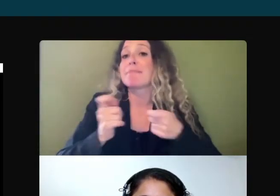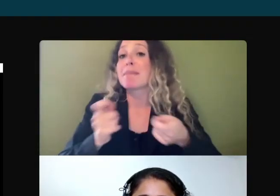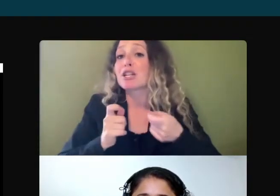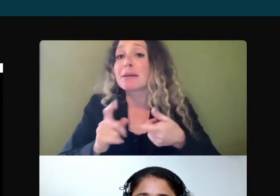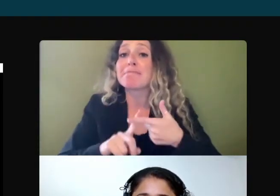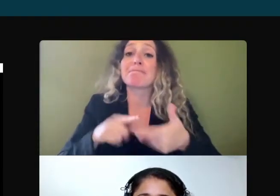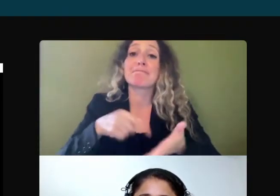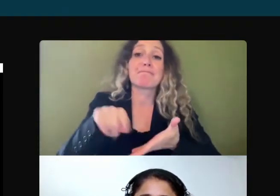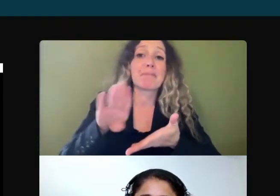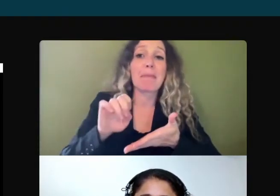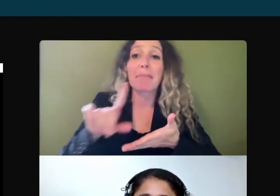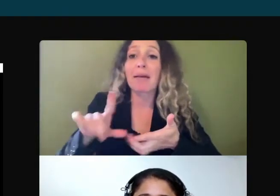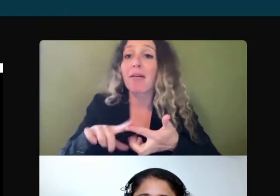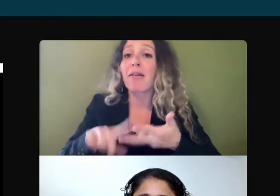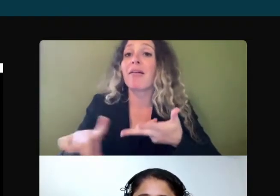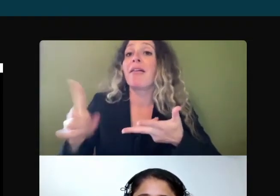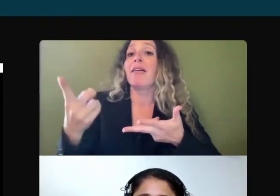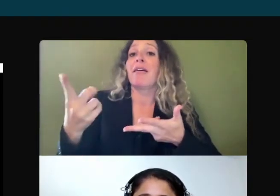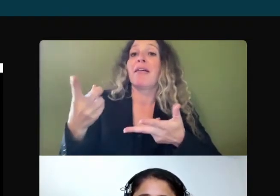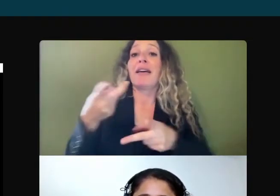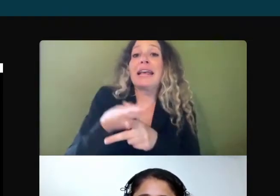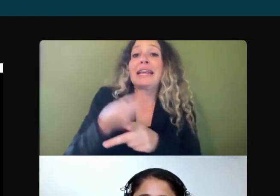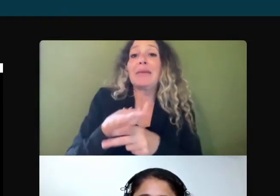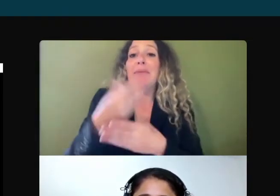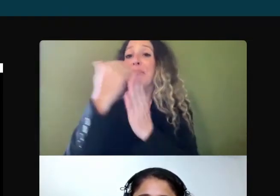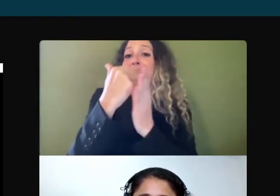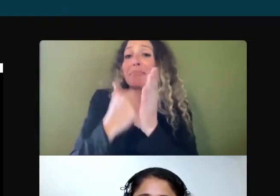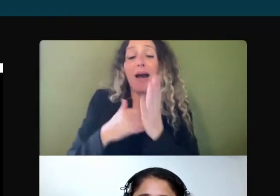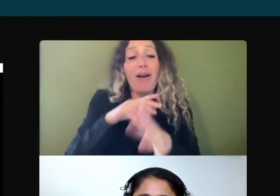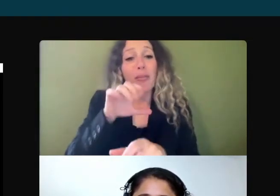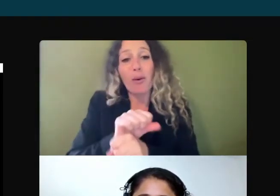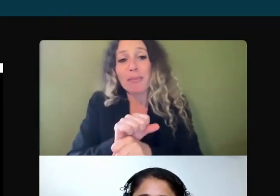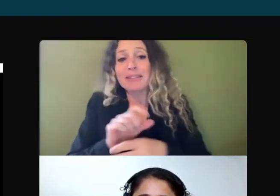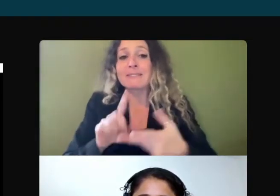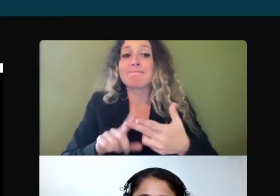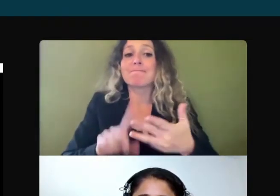keeping track of appointments, and will gradually increase to things like needing